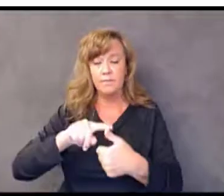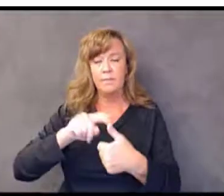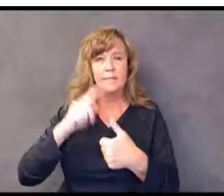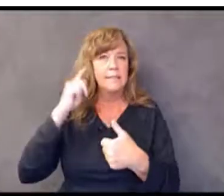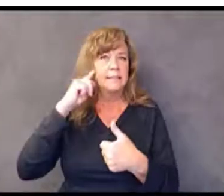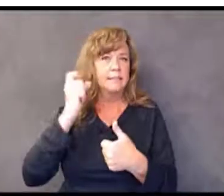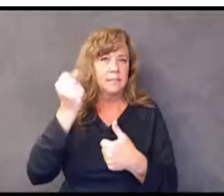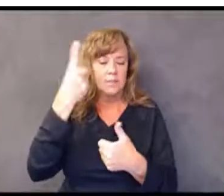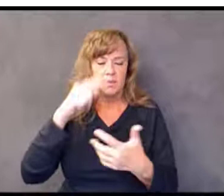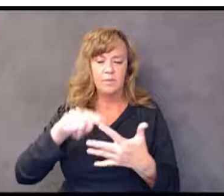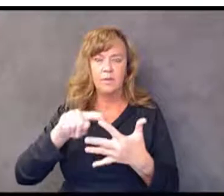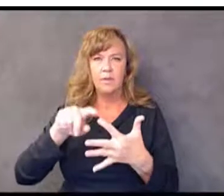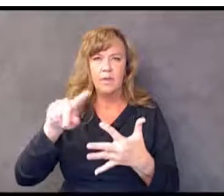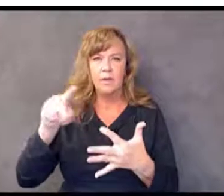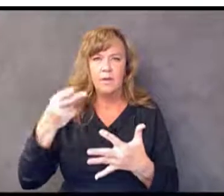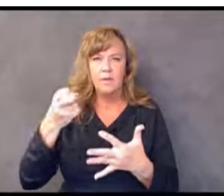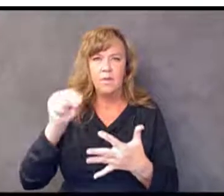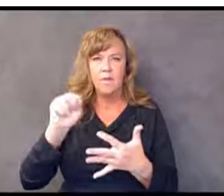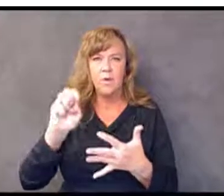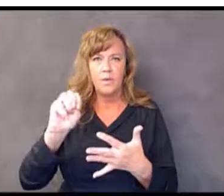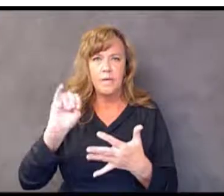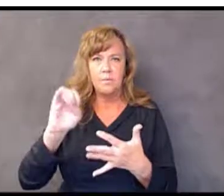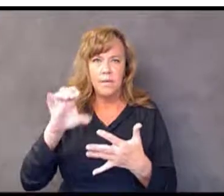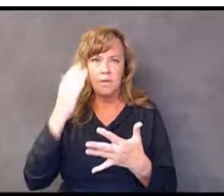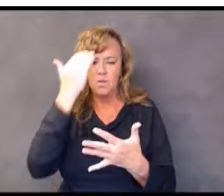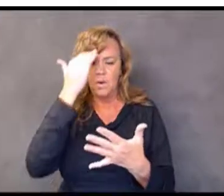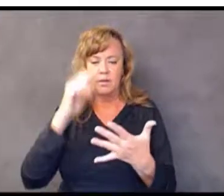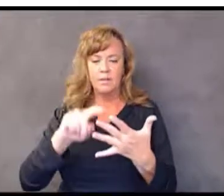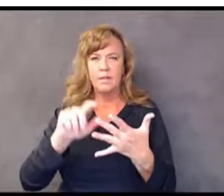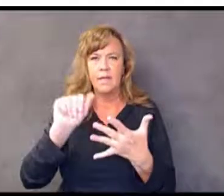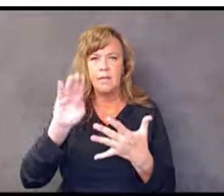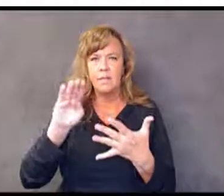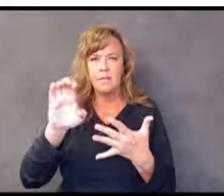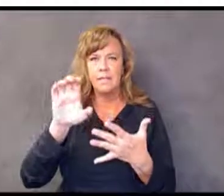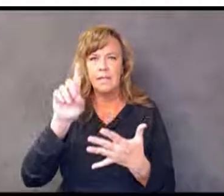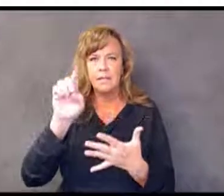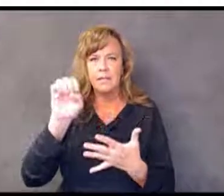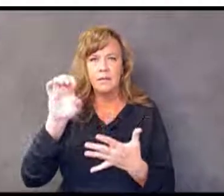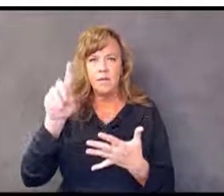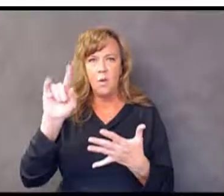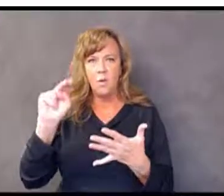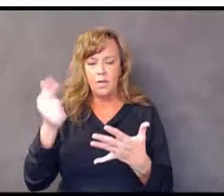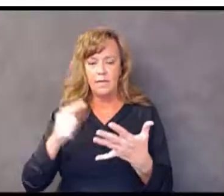Awareness, Alphabetic Decoding, Letter Knowledge, and Spelling.